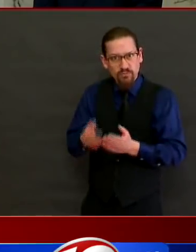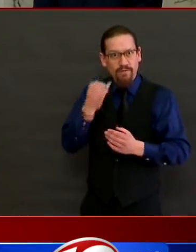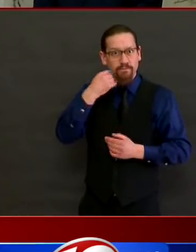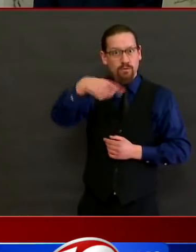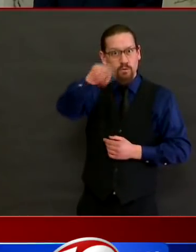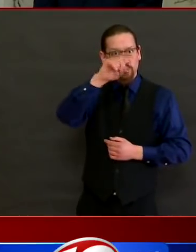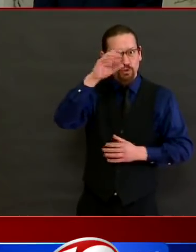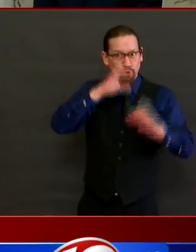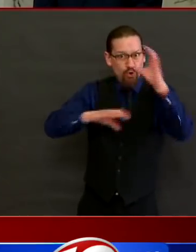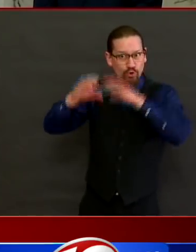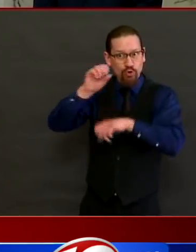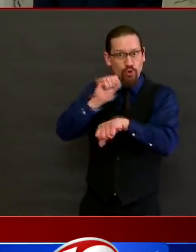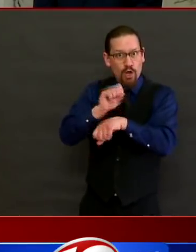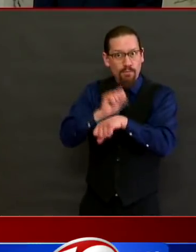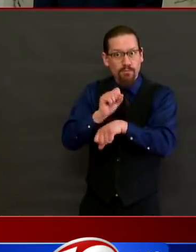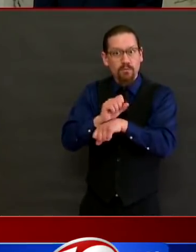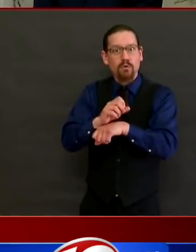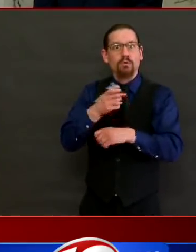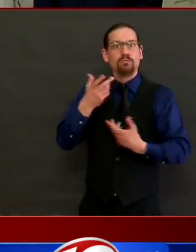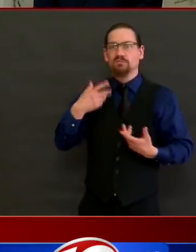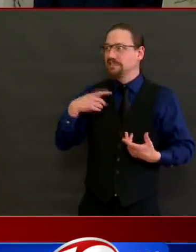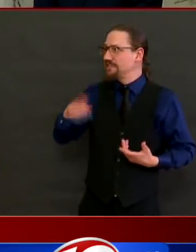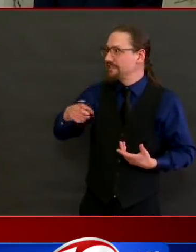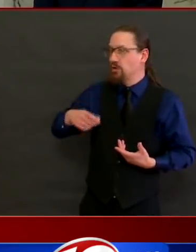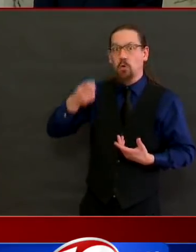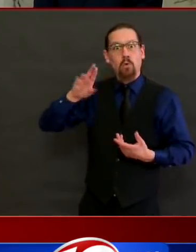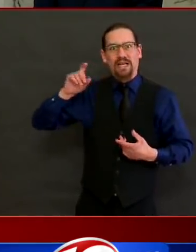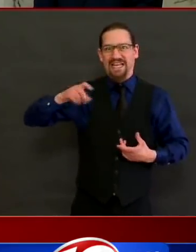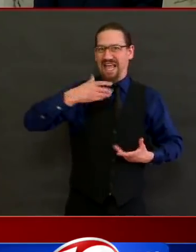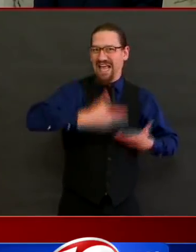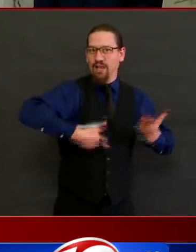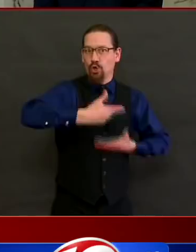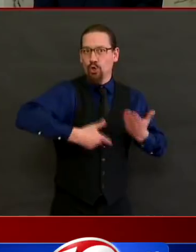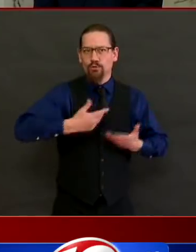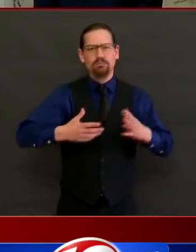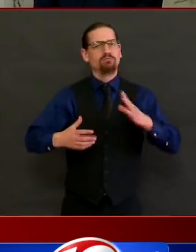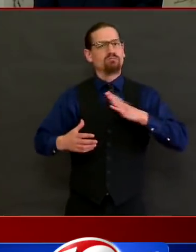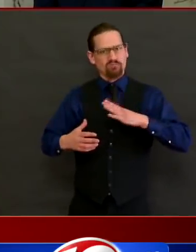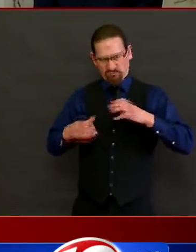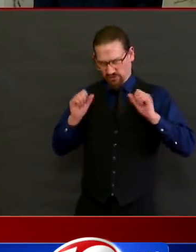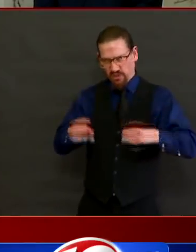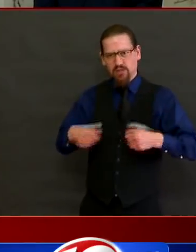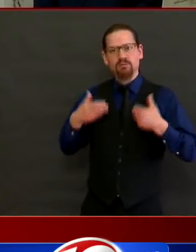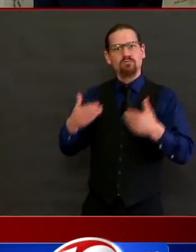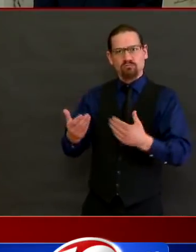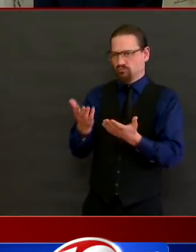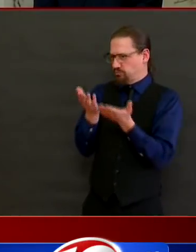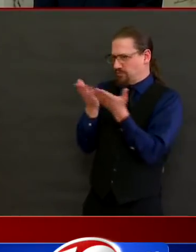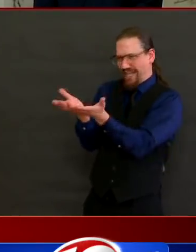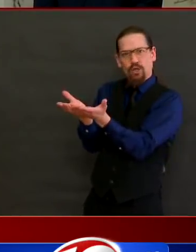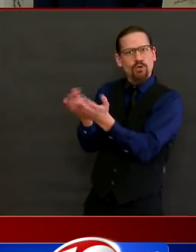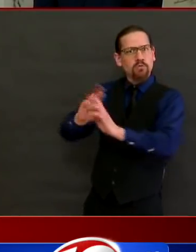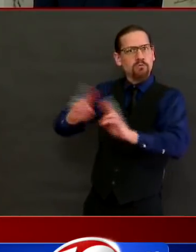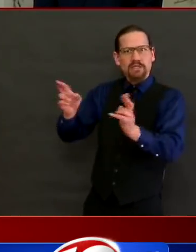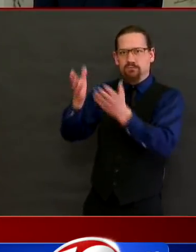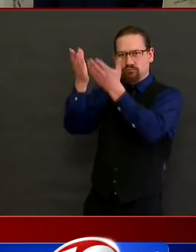EMPLOYRI .ORG. IF YOU ARE LOOKING FOR A JOB, CHECK IT OUT. EMPLOYRI.ORG, THEY ARE HIRING